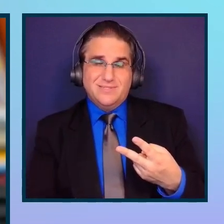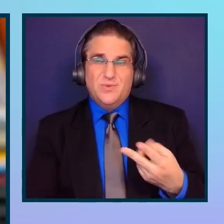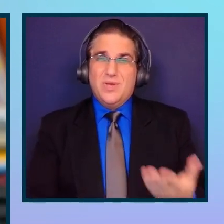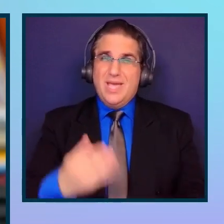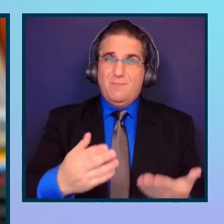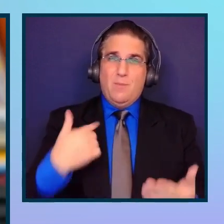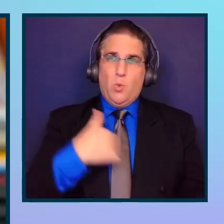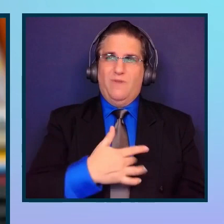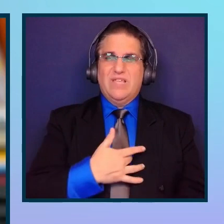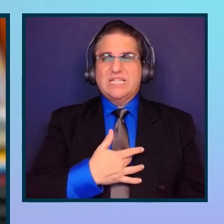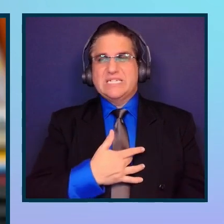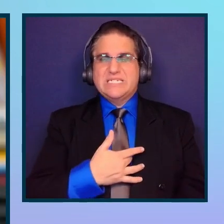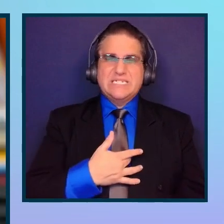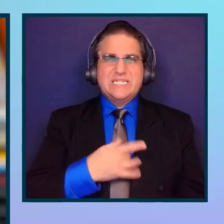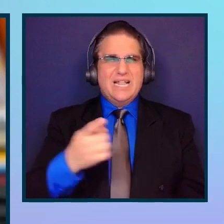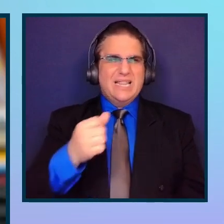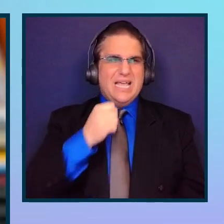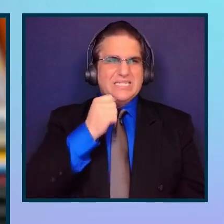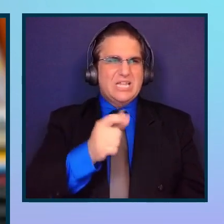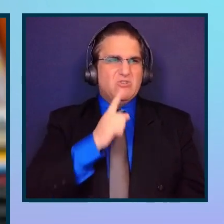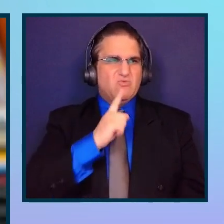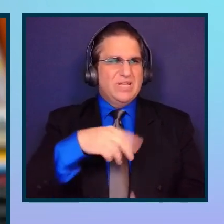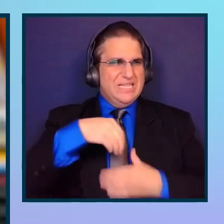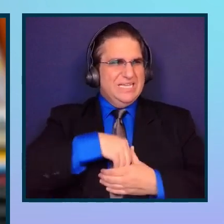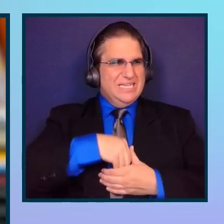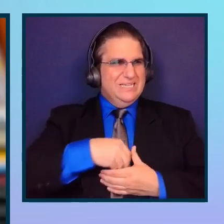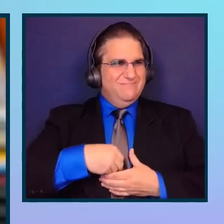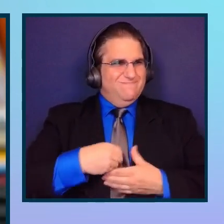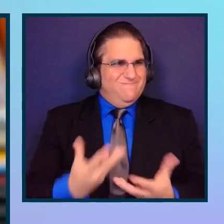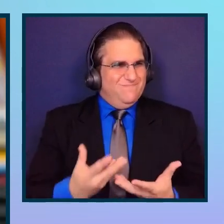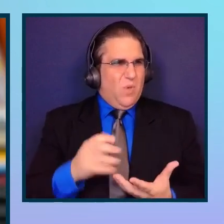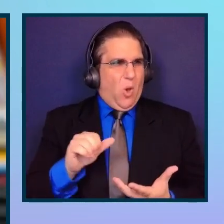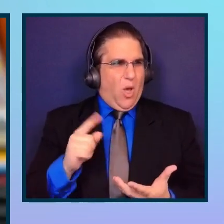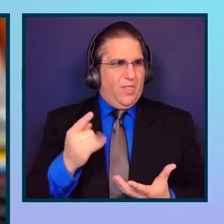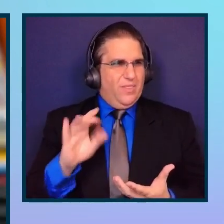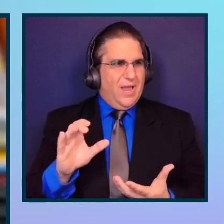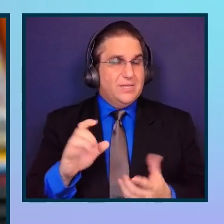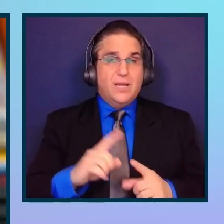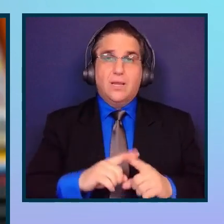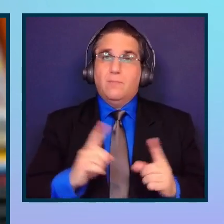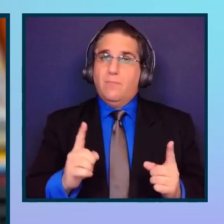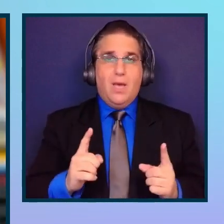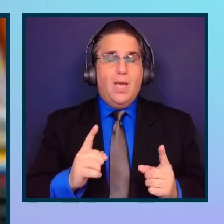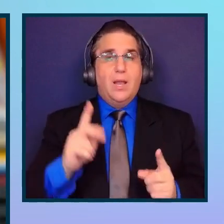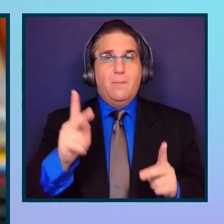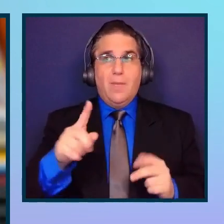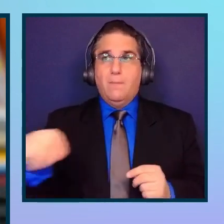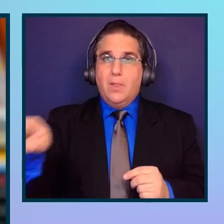but it causes the same output, and eventually people begin to act internally